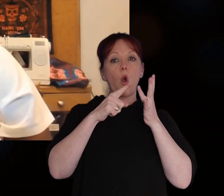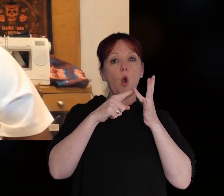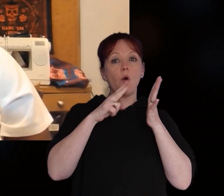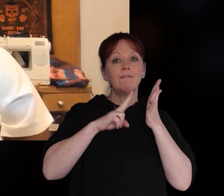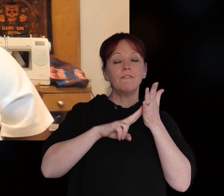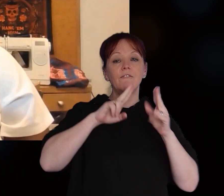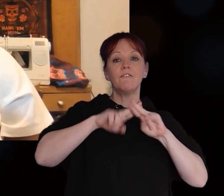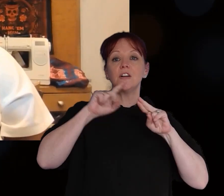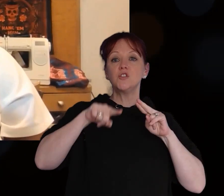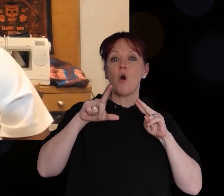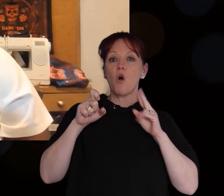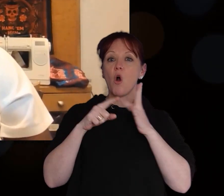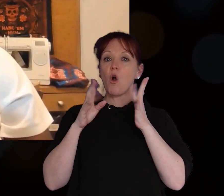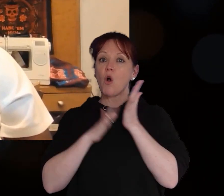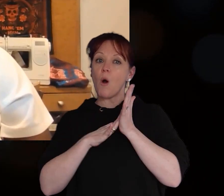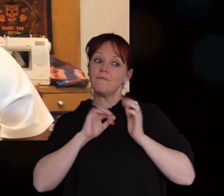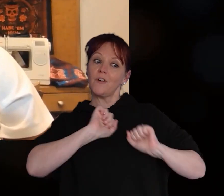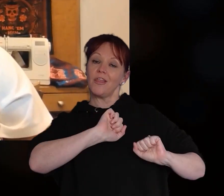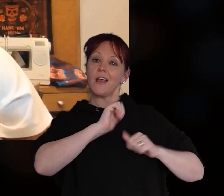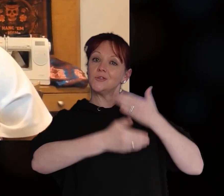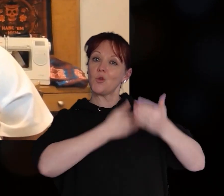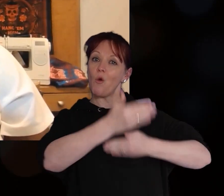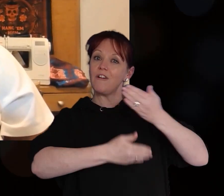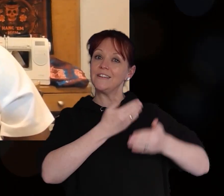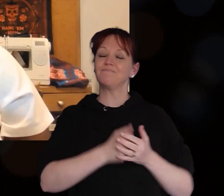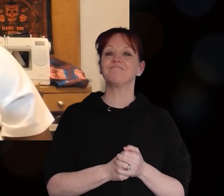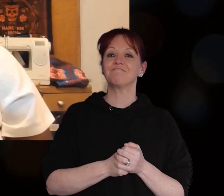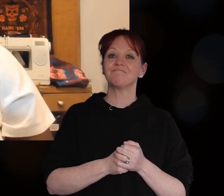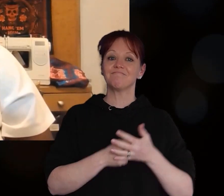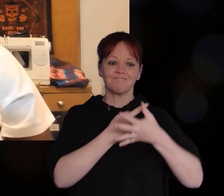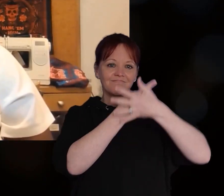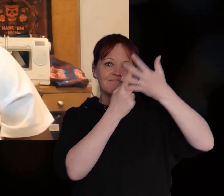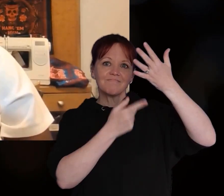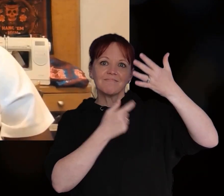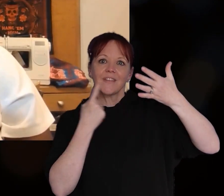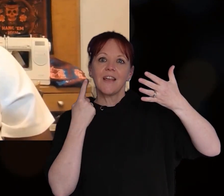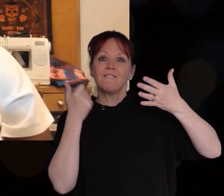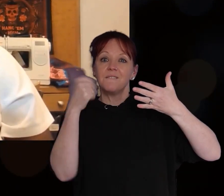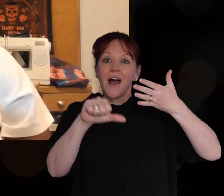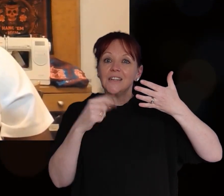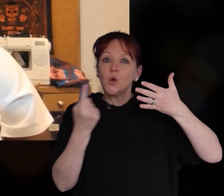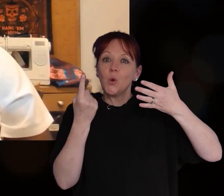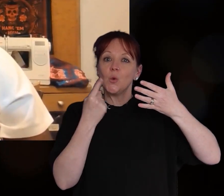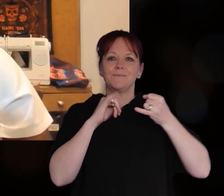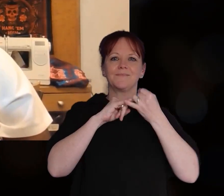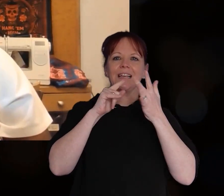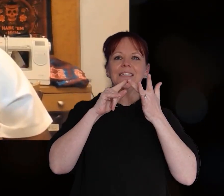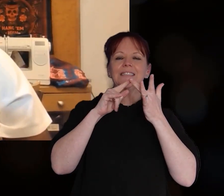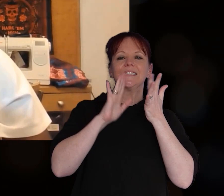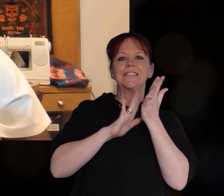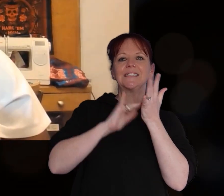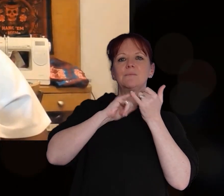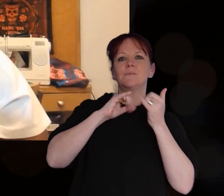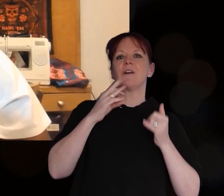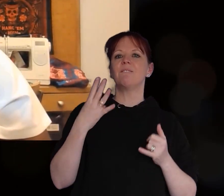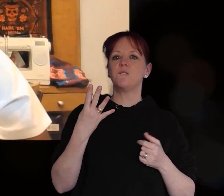for details of what each one of them did. Those finalists that we're celebrating today are... The Sims 4,